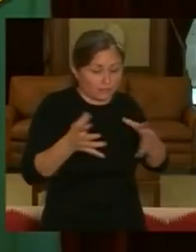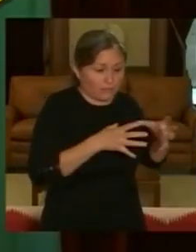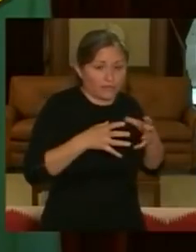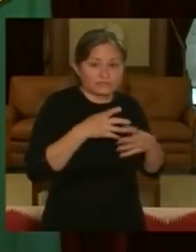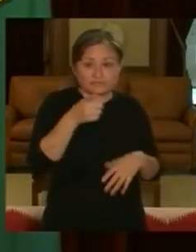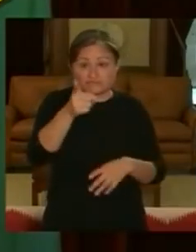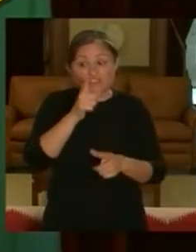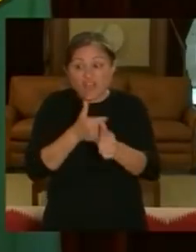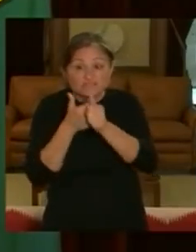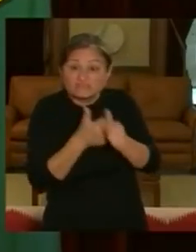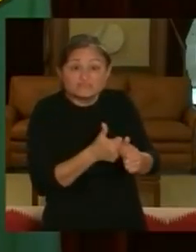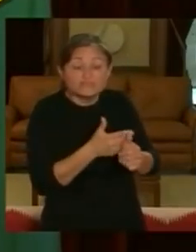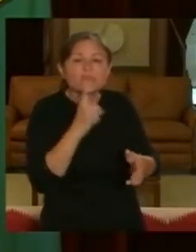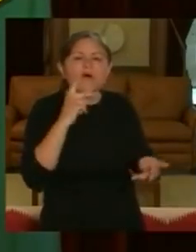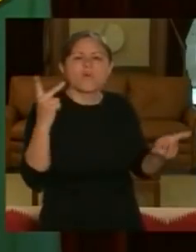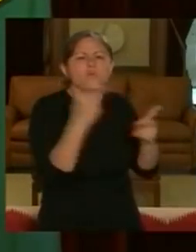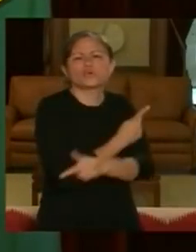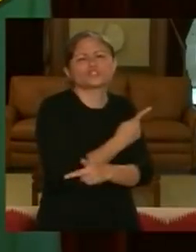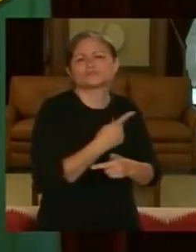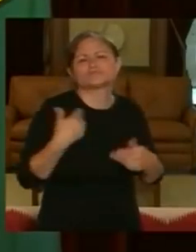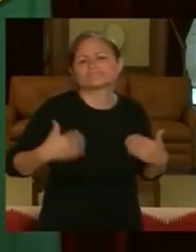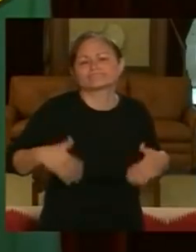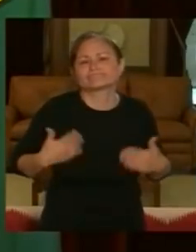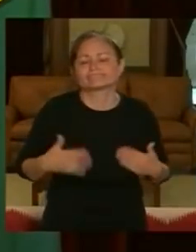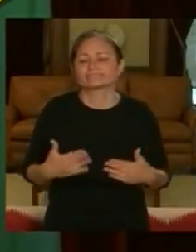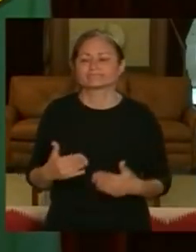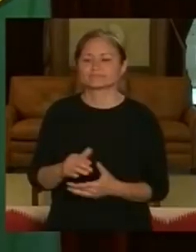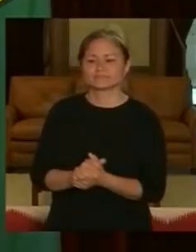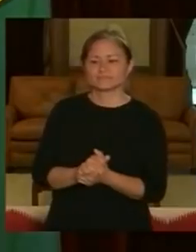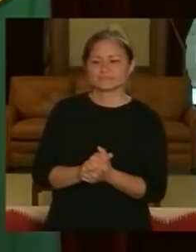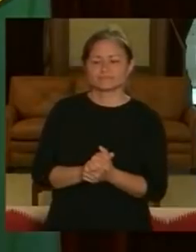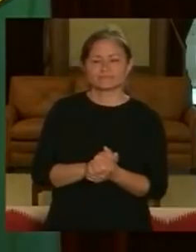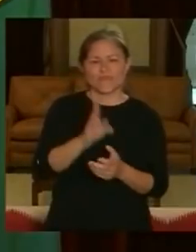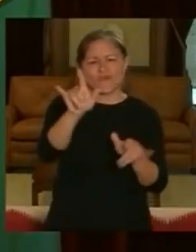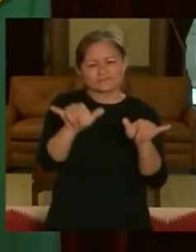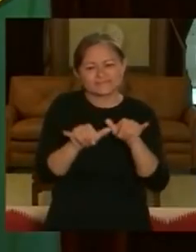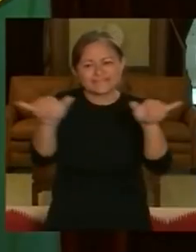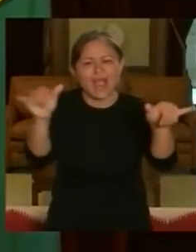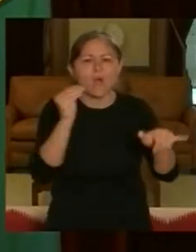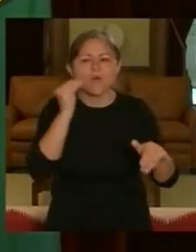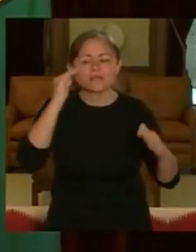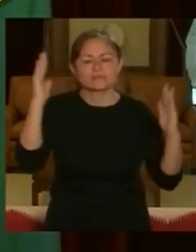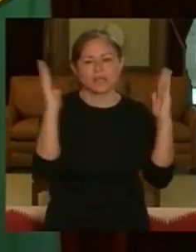WE NEED TO GROW HOSPITAL CAPACITY OR ELSE FACE AN EVEN GREATER PUBLIC HEALTH EMERGENCY.